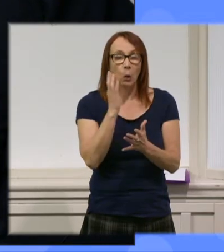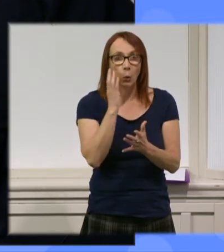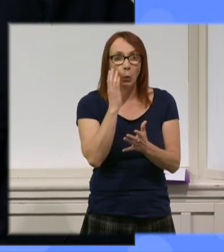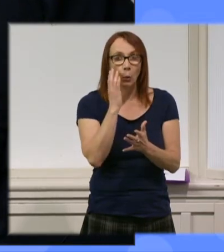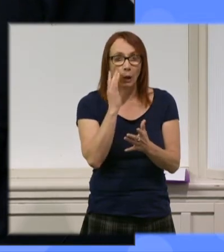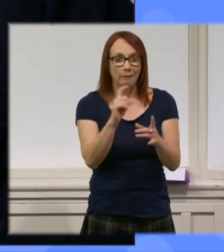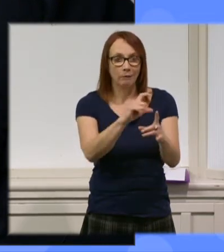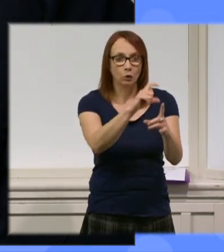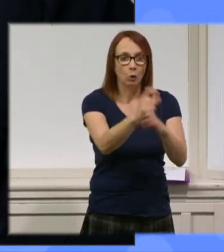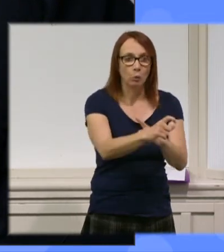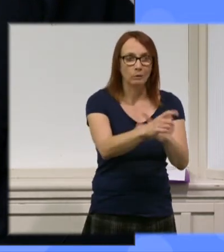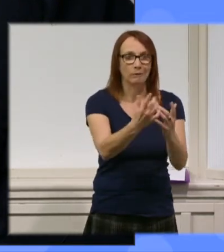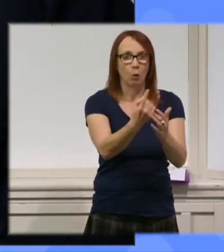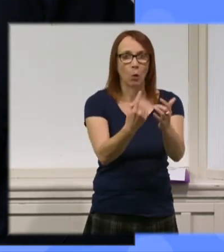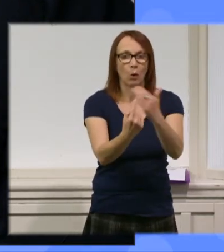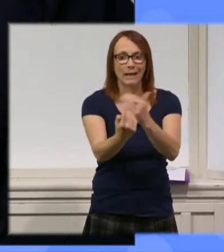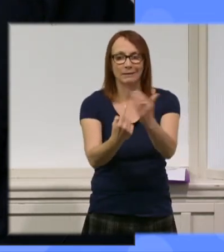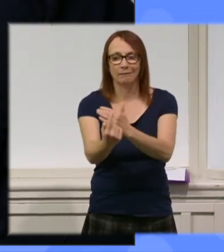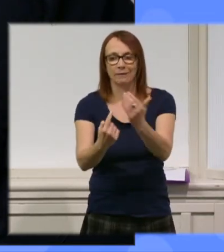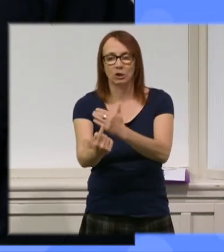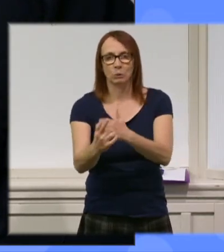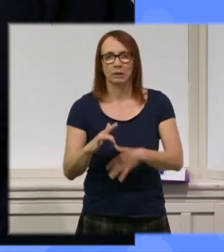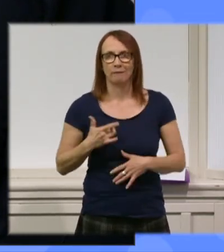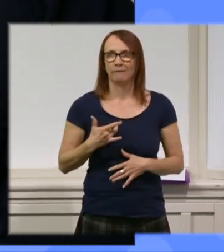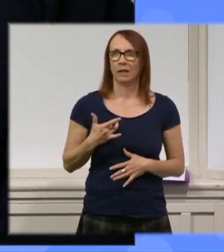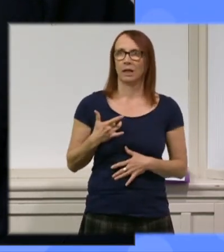communities become alienated from society for that it's through the rise